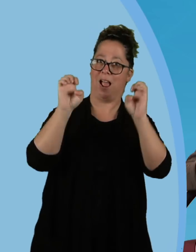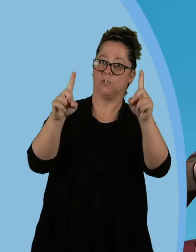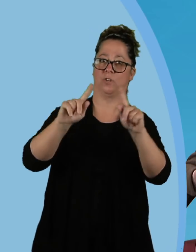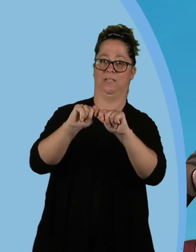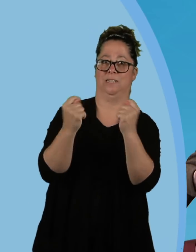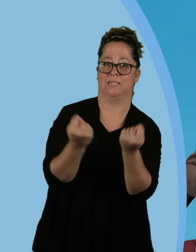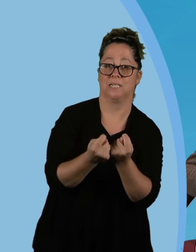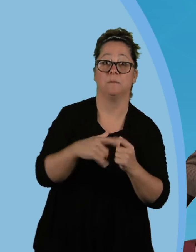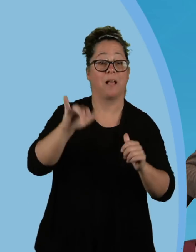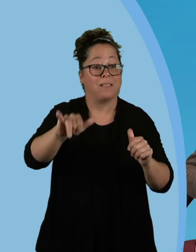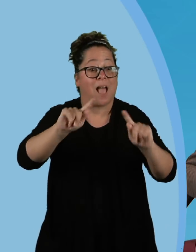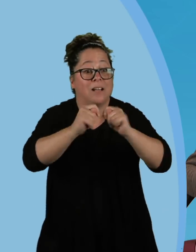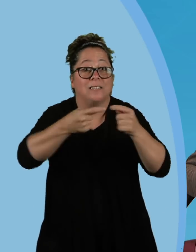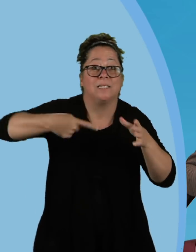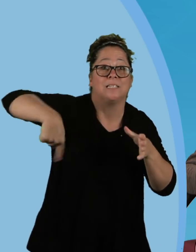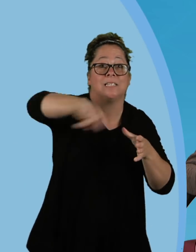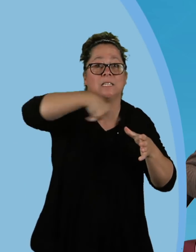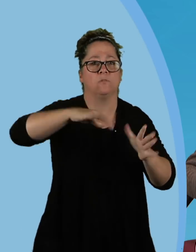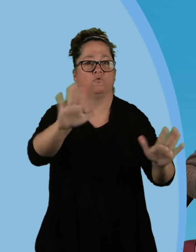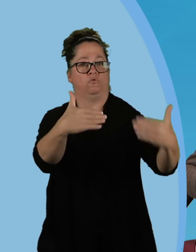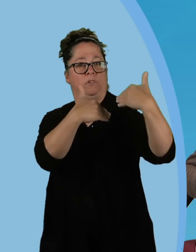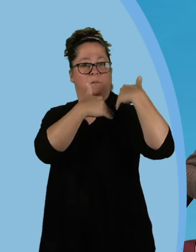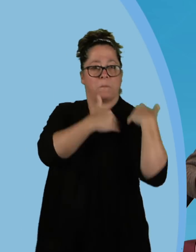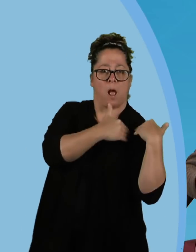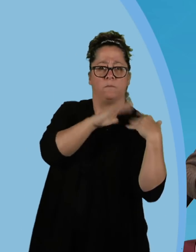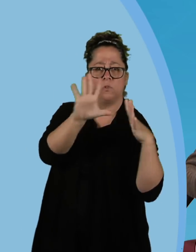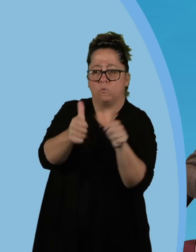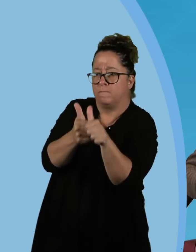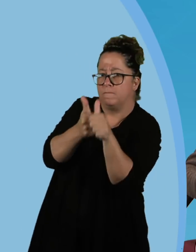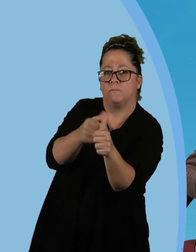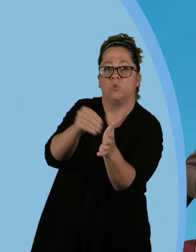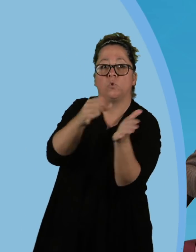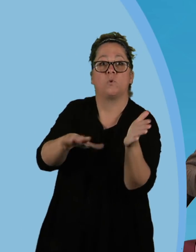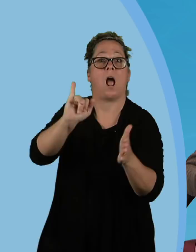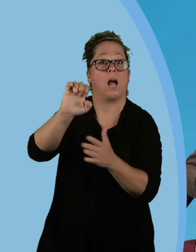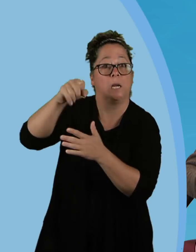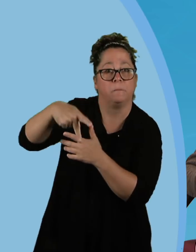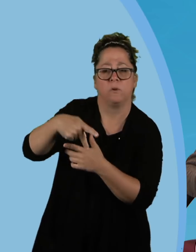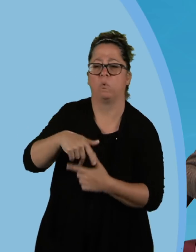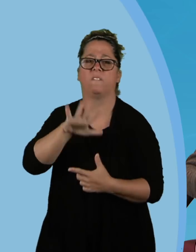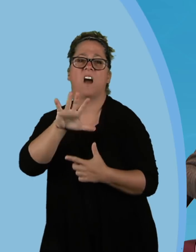That team is responsible for implementing the student's IEP or 504 plan